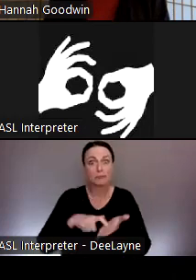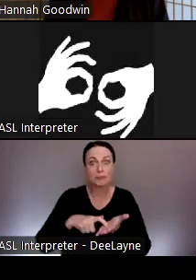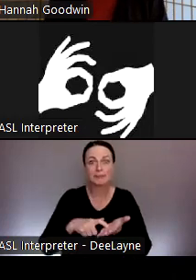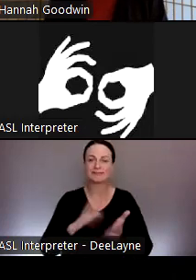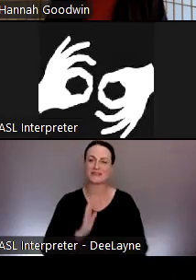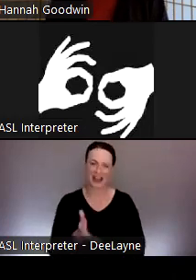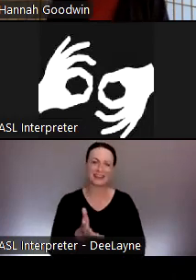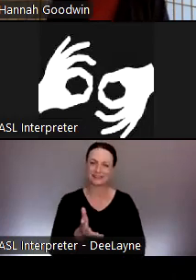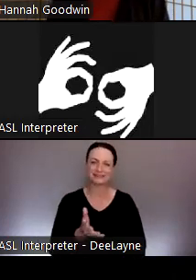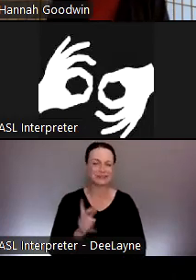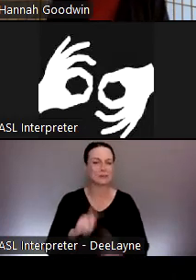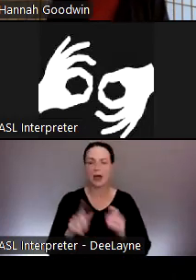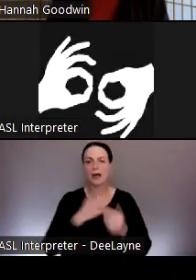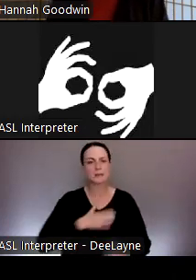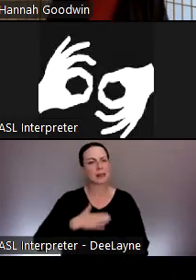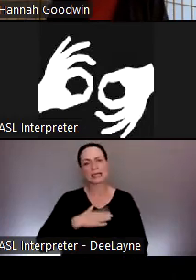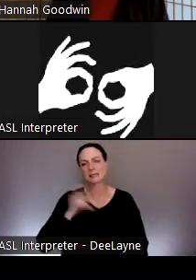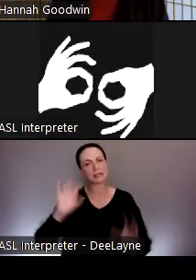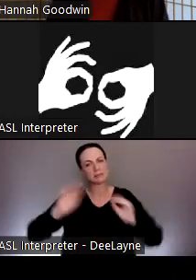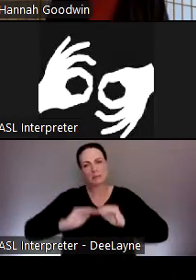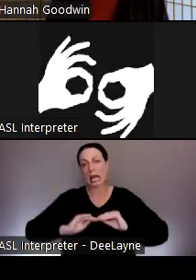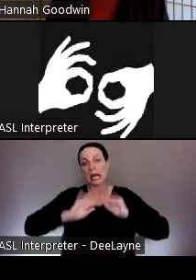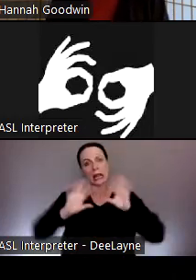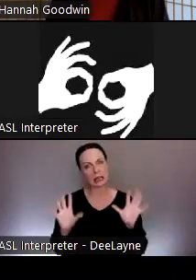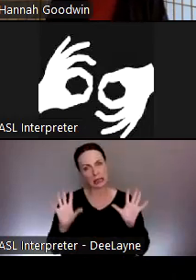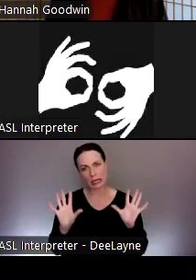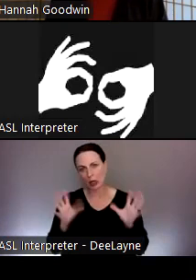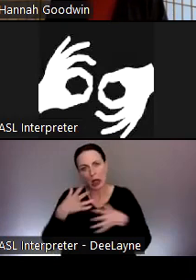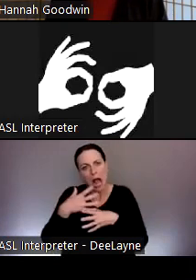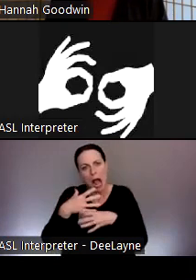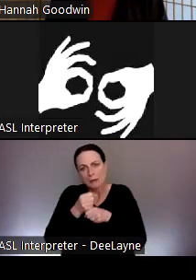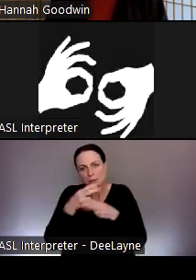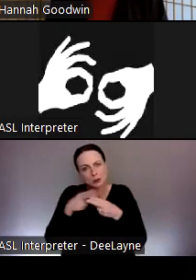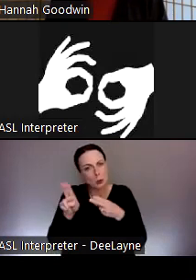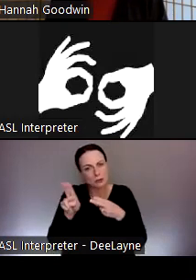But please, it needs to be clear and concise. It should be short.